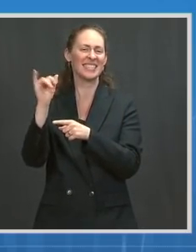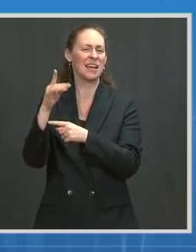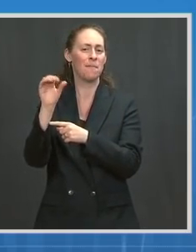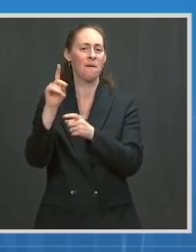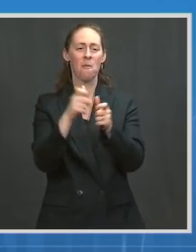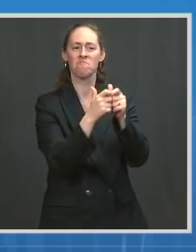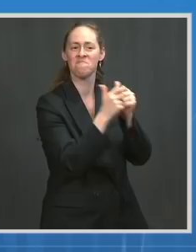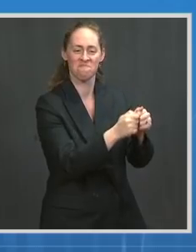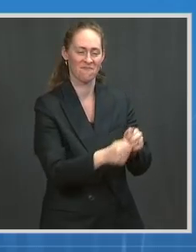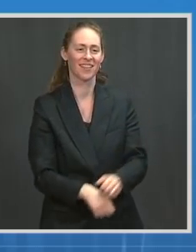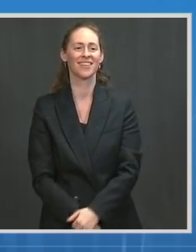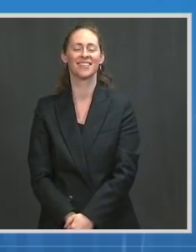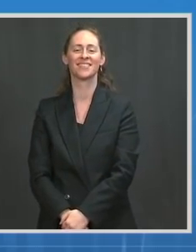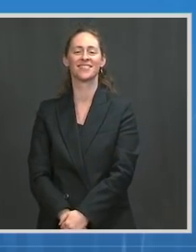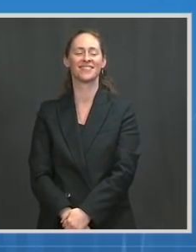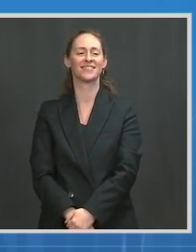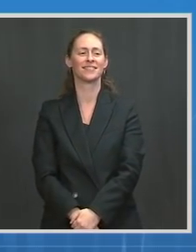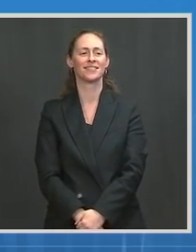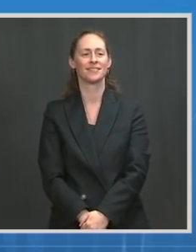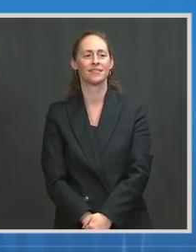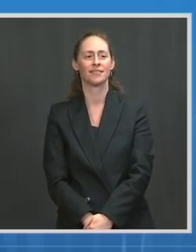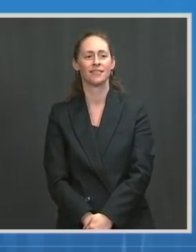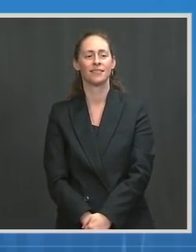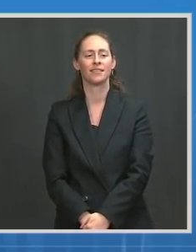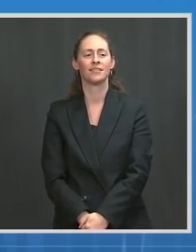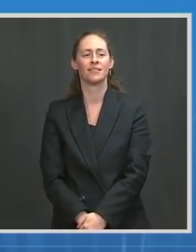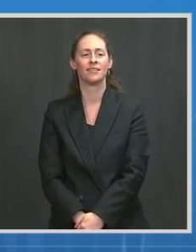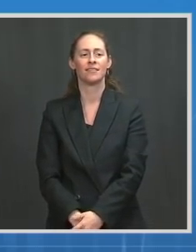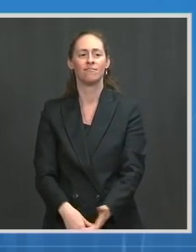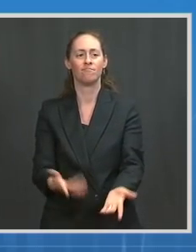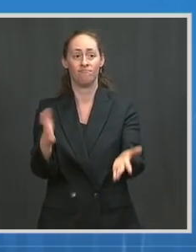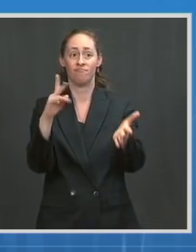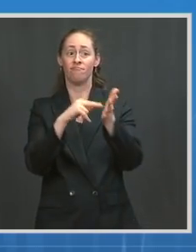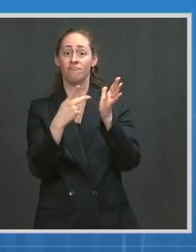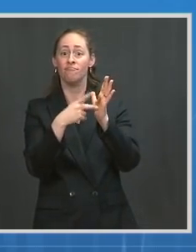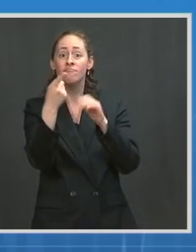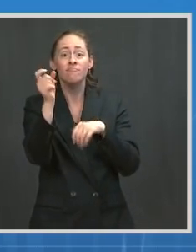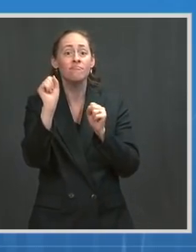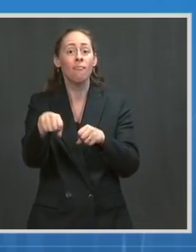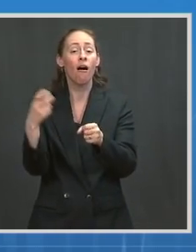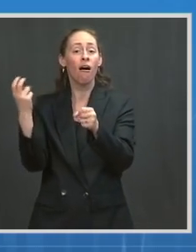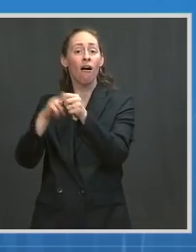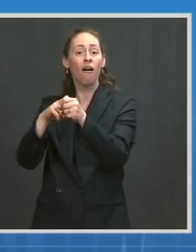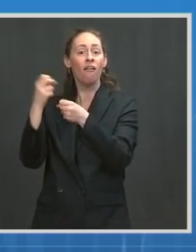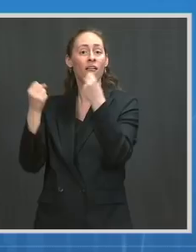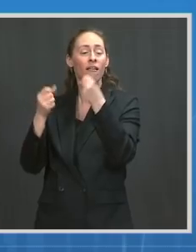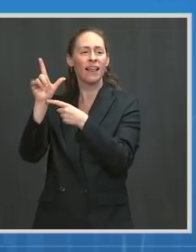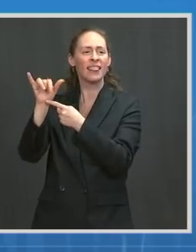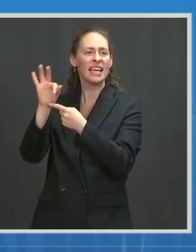Soon, you'll even be able to book a free ride through that text from Uber and Lyft.